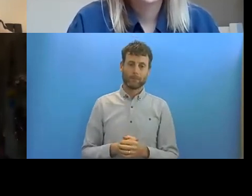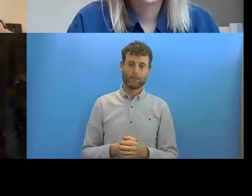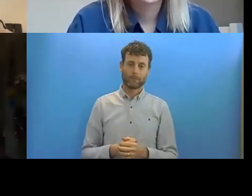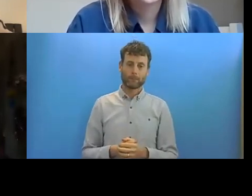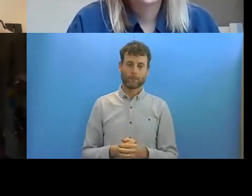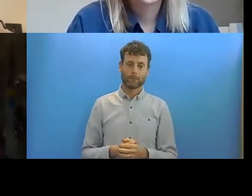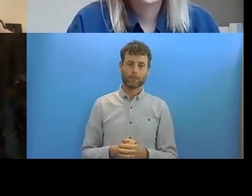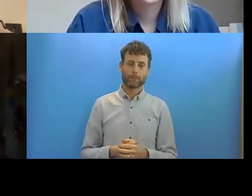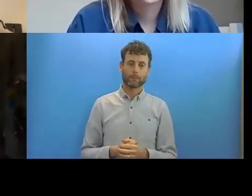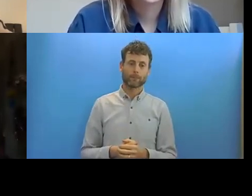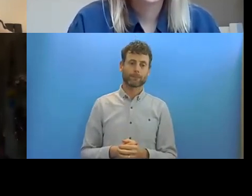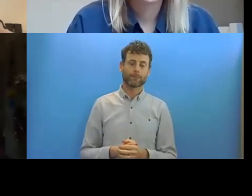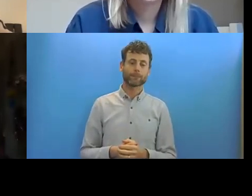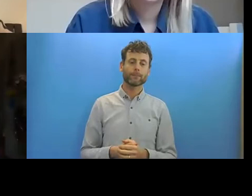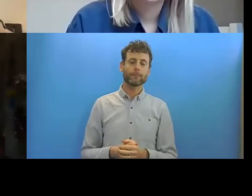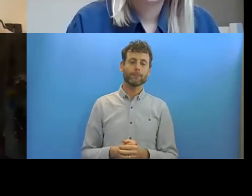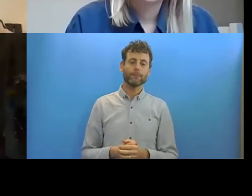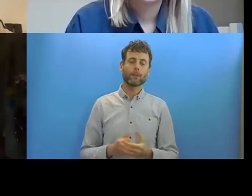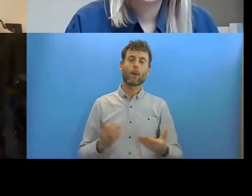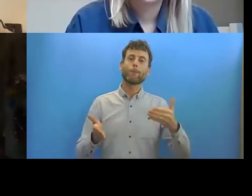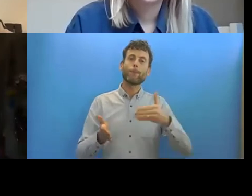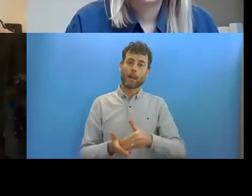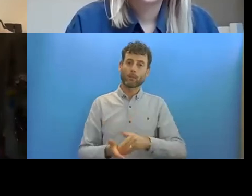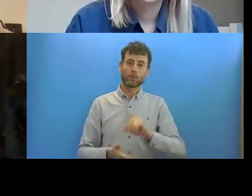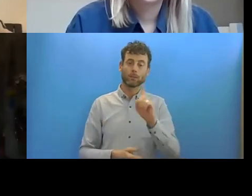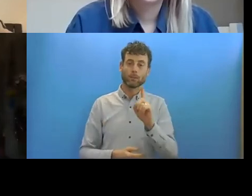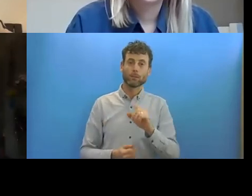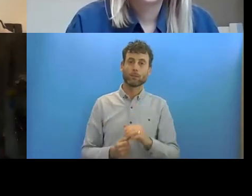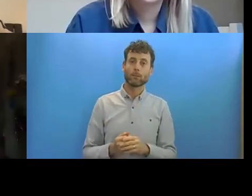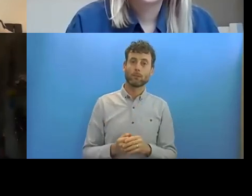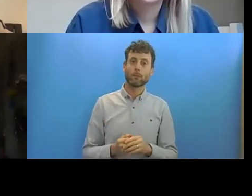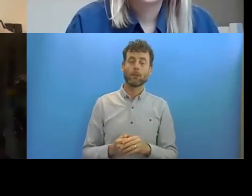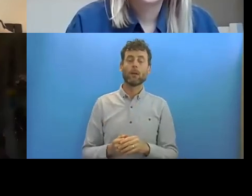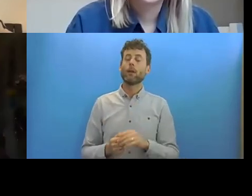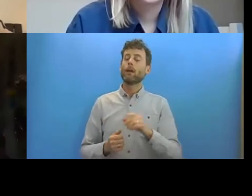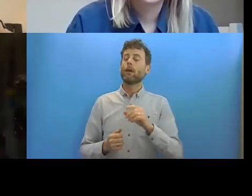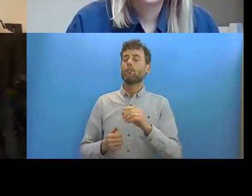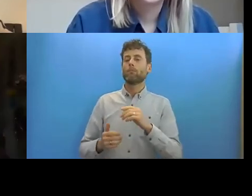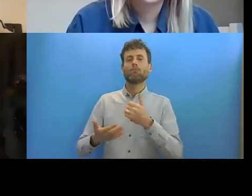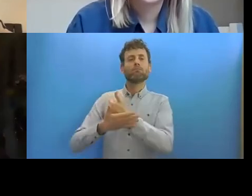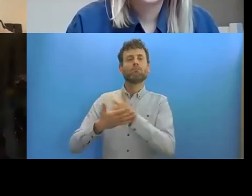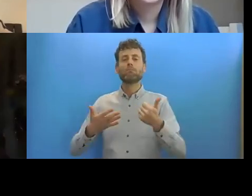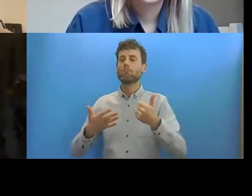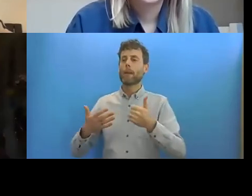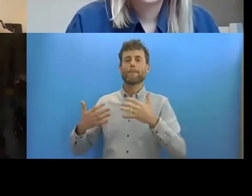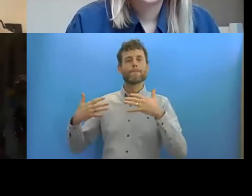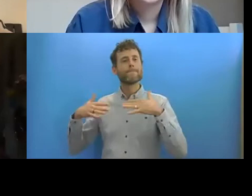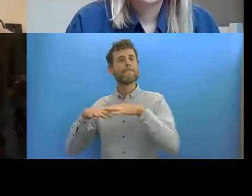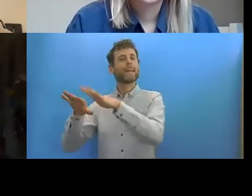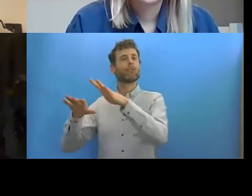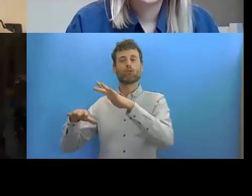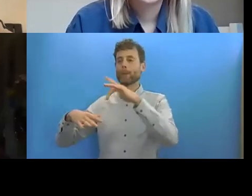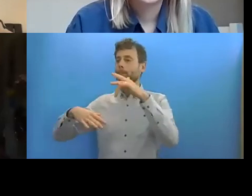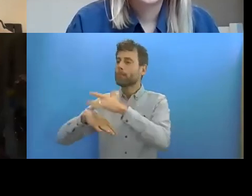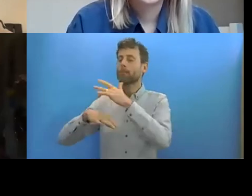integrated theatre companies and dance companies, yes, it has, and it's amazing to watch. And what's also amazing to watch is where it has inspired programmers from the "mainstream